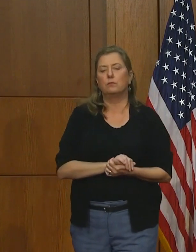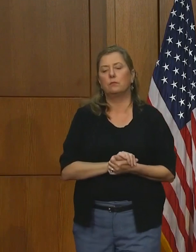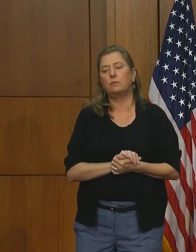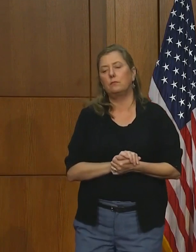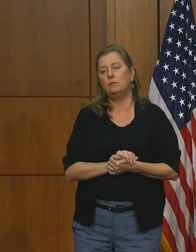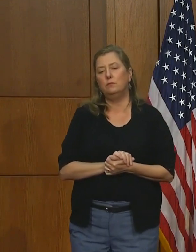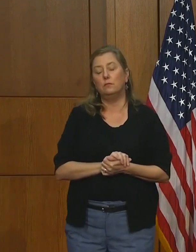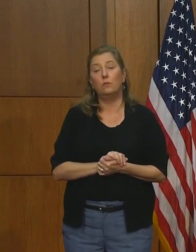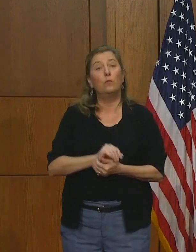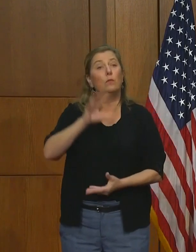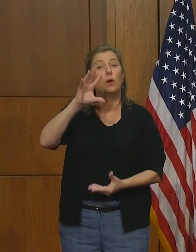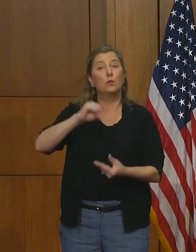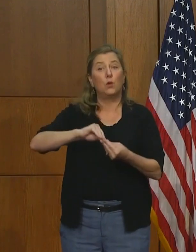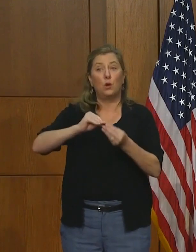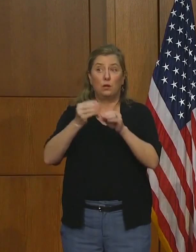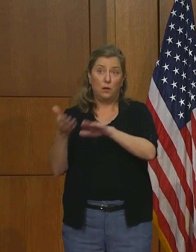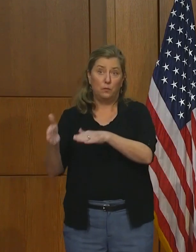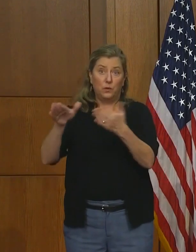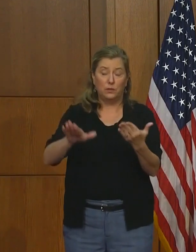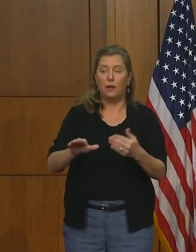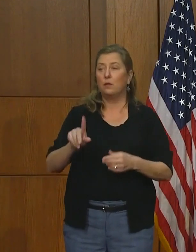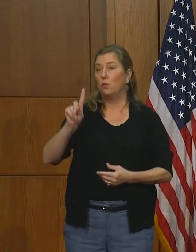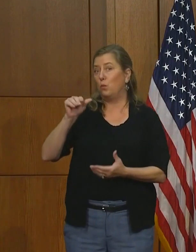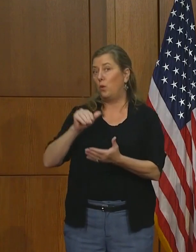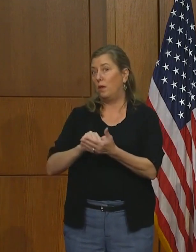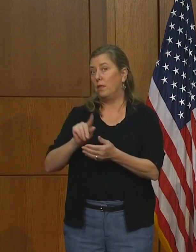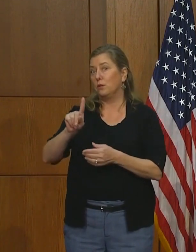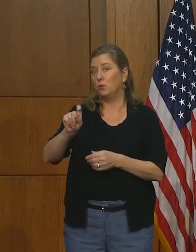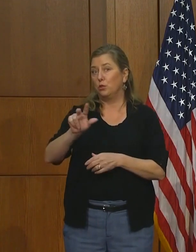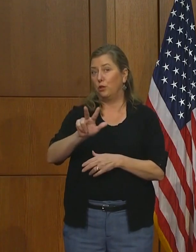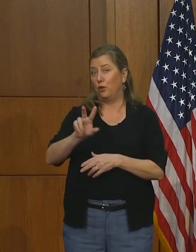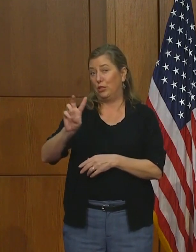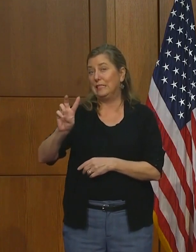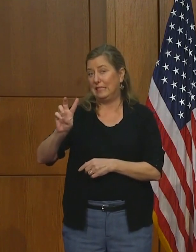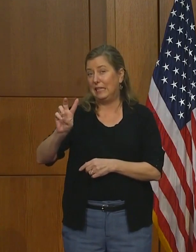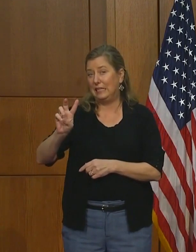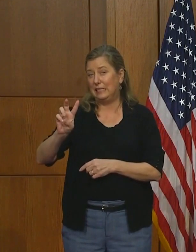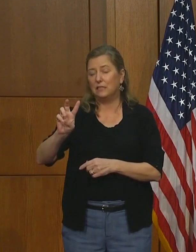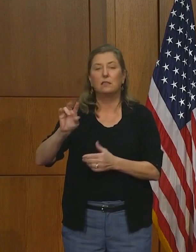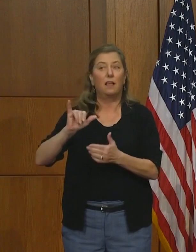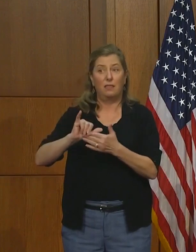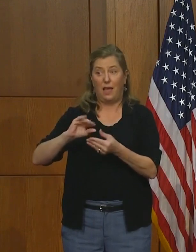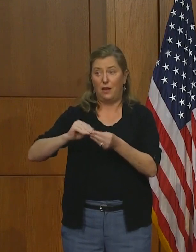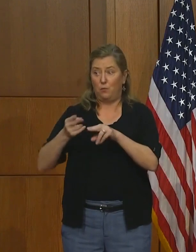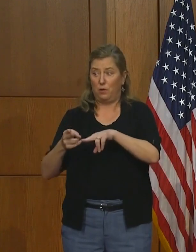IN THE LAST TWENTY FOUR HOUR REPORTING PERIOD. THE TOTAL